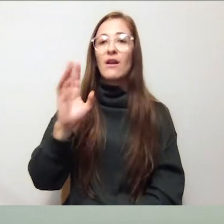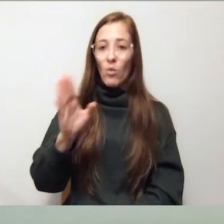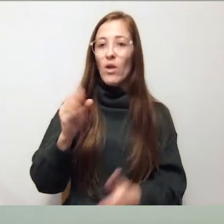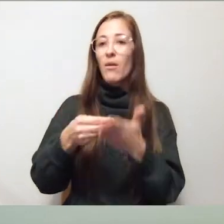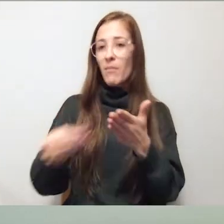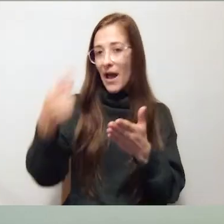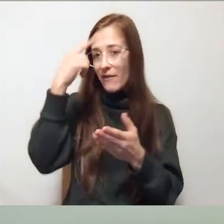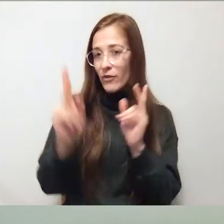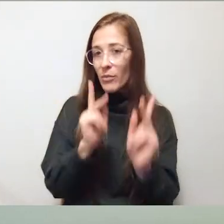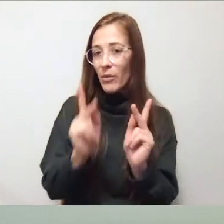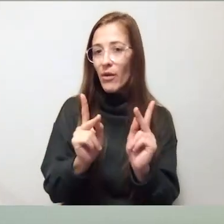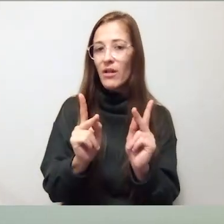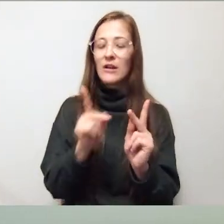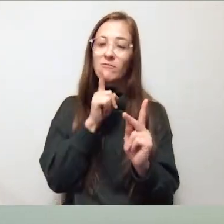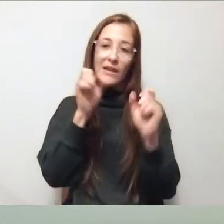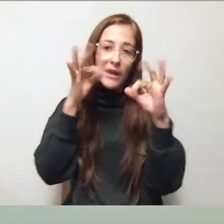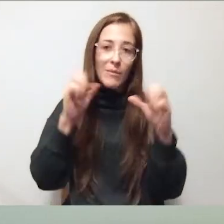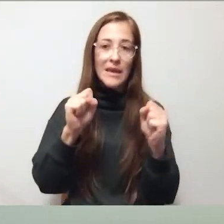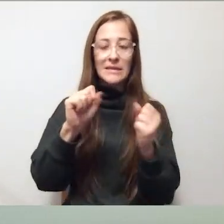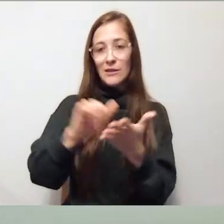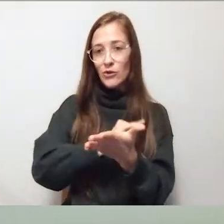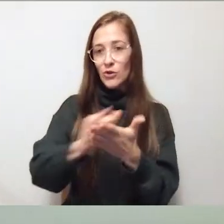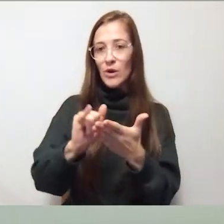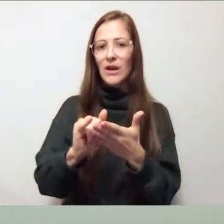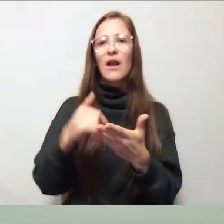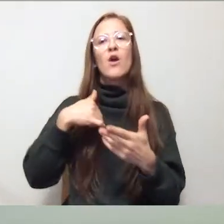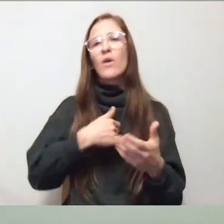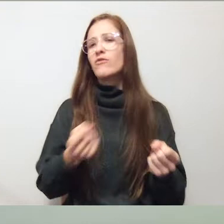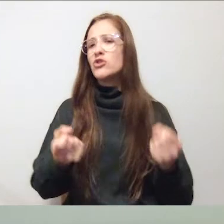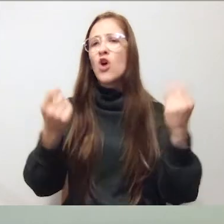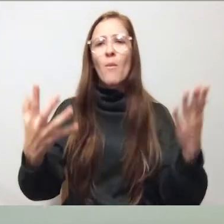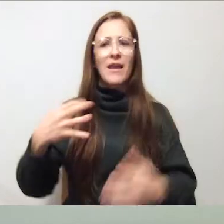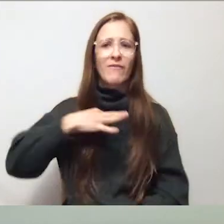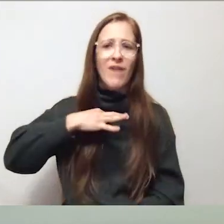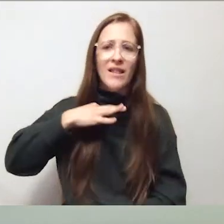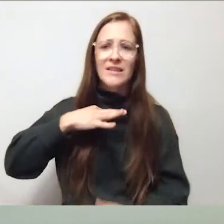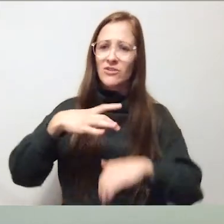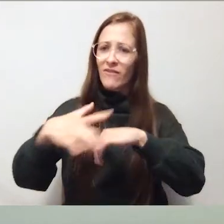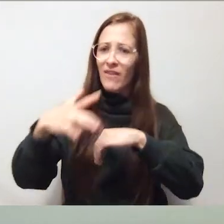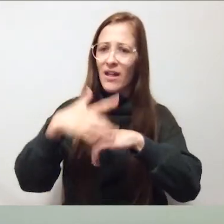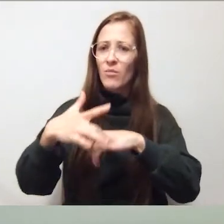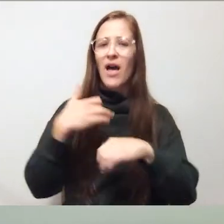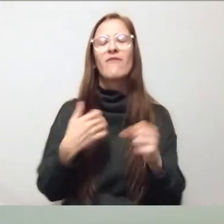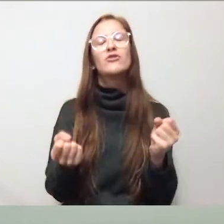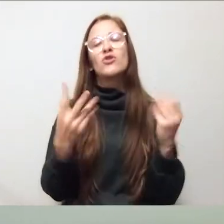And then what's really amazing in the state of New York is the volunteer base that we have. So we have numerous programs throughout the state